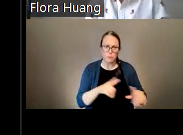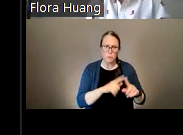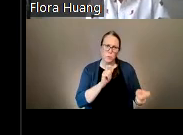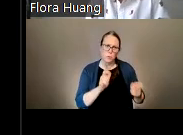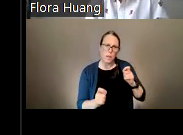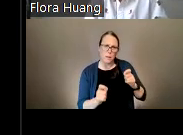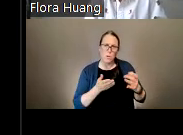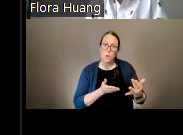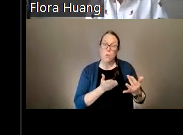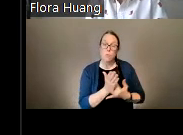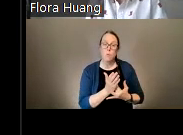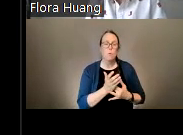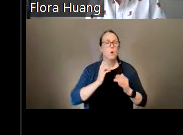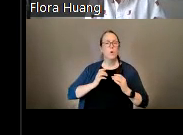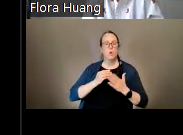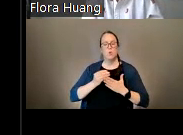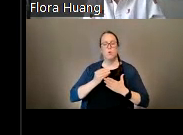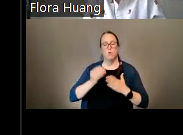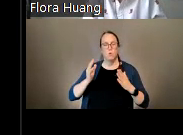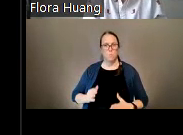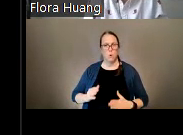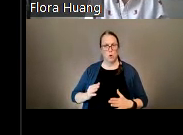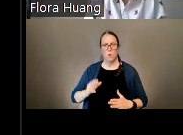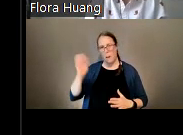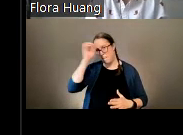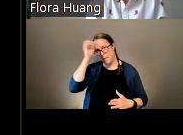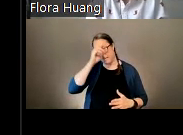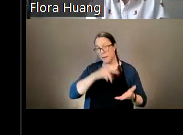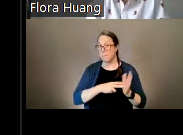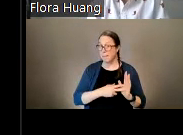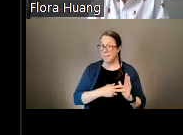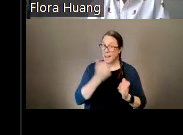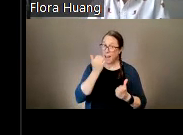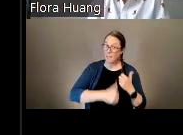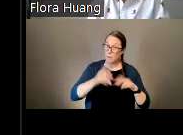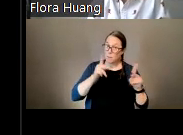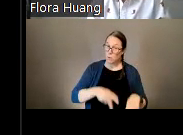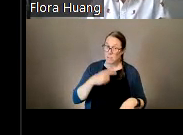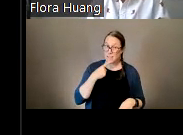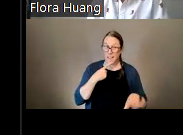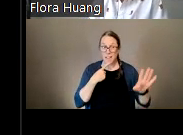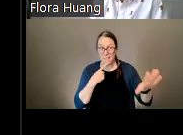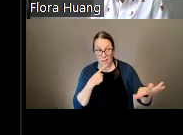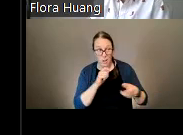every person's, I guess, opinion there could make some kind of a difference. Amber, we did have an interesting question